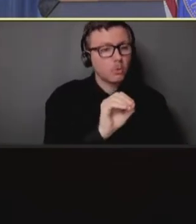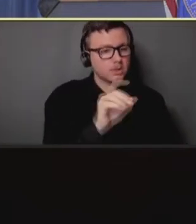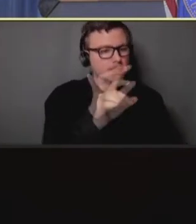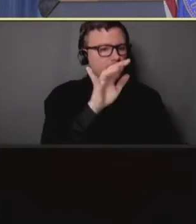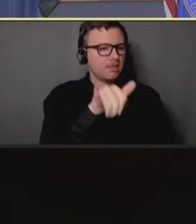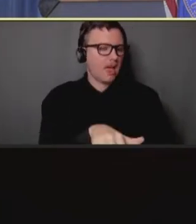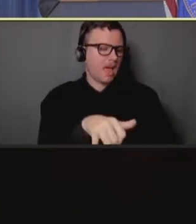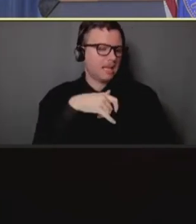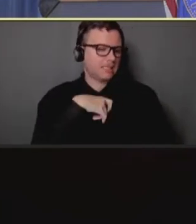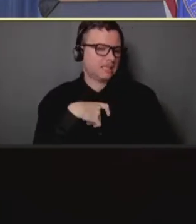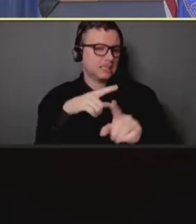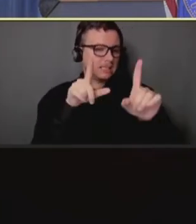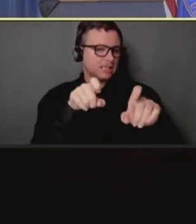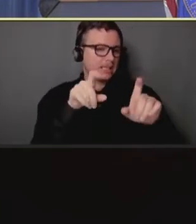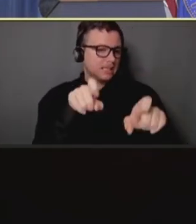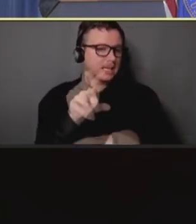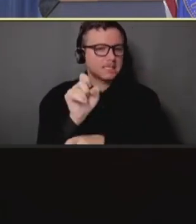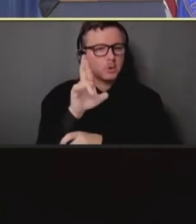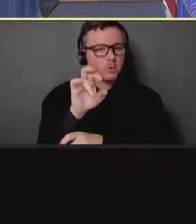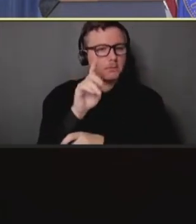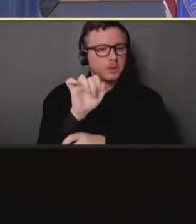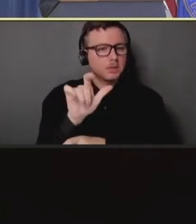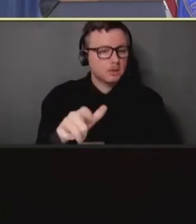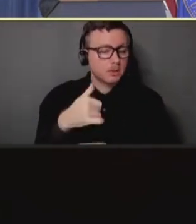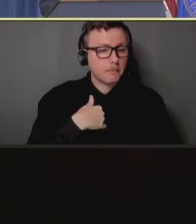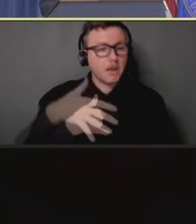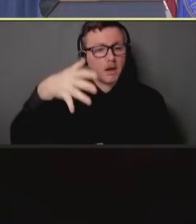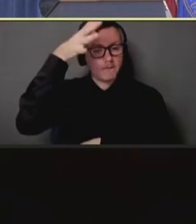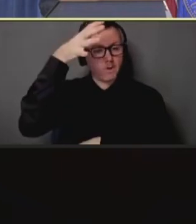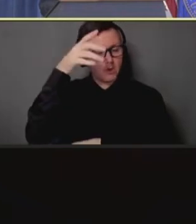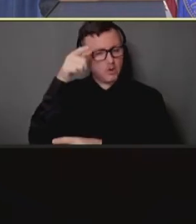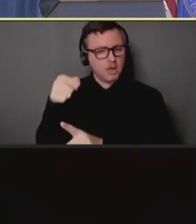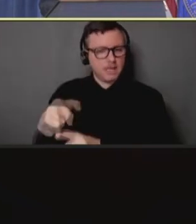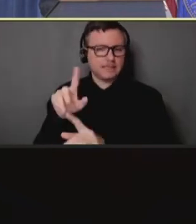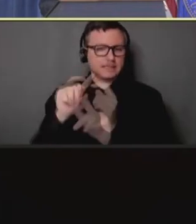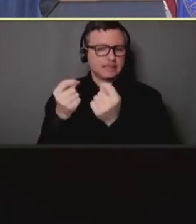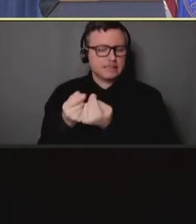polio vaccine that my father and his team at the University of Pittsburgh have been working on.